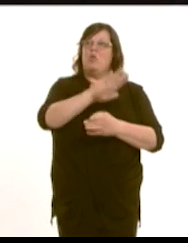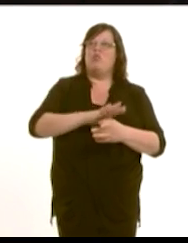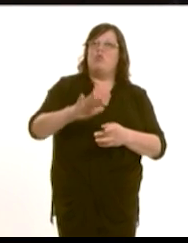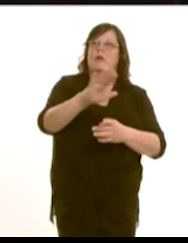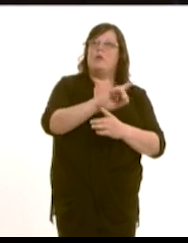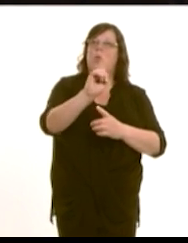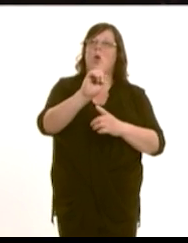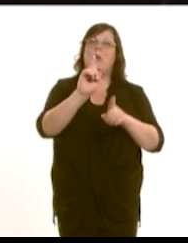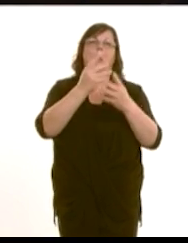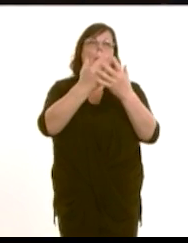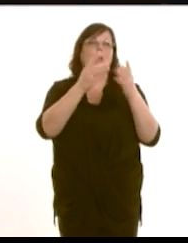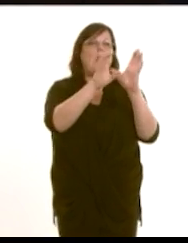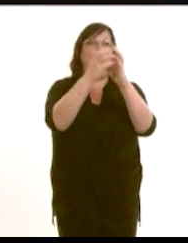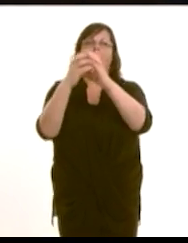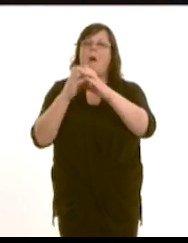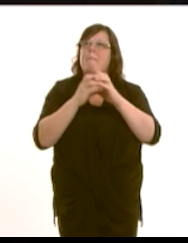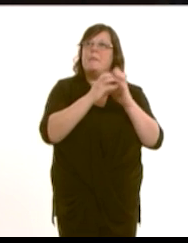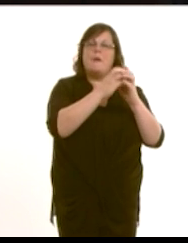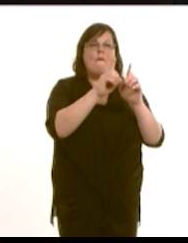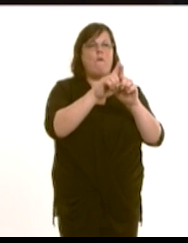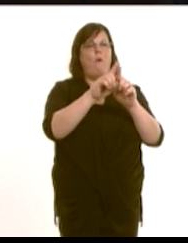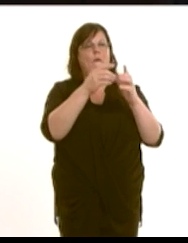approach to infrastructure and economic development.